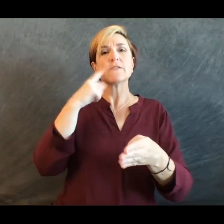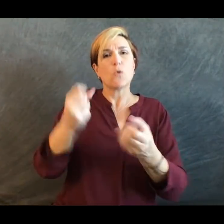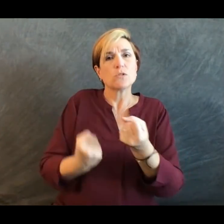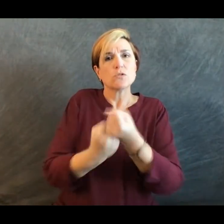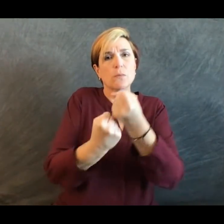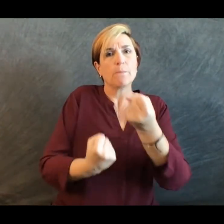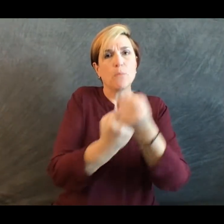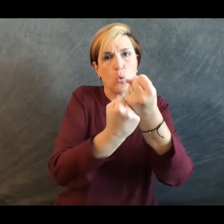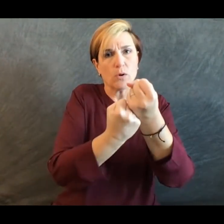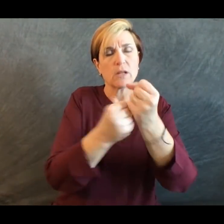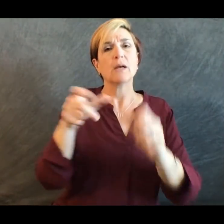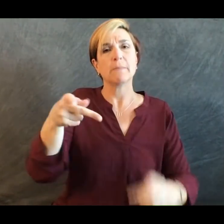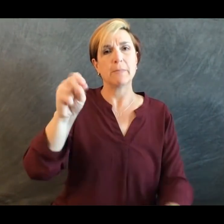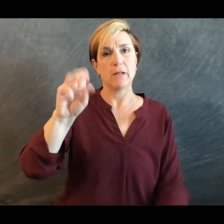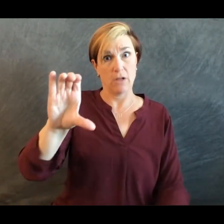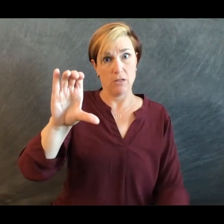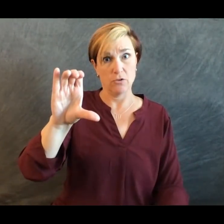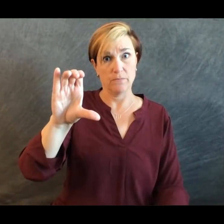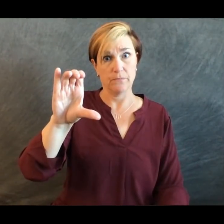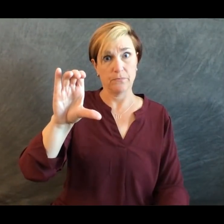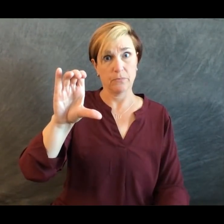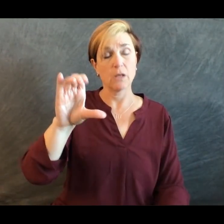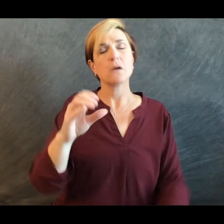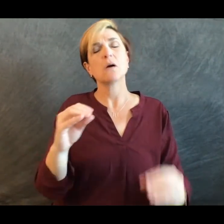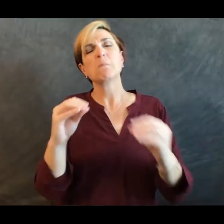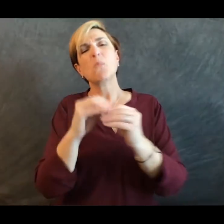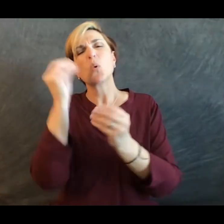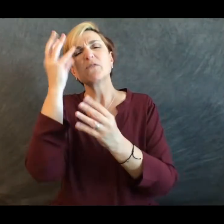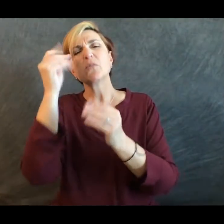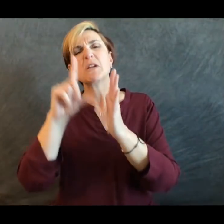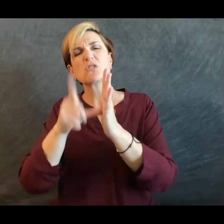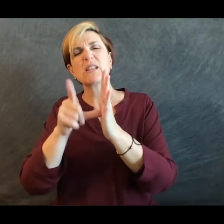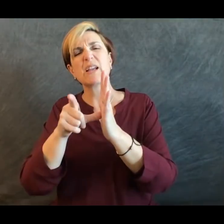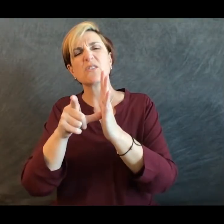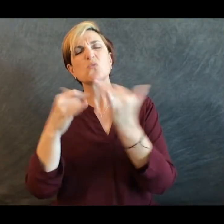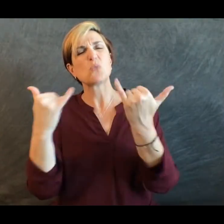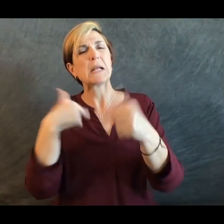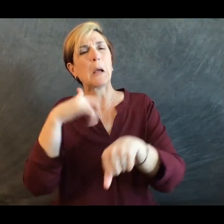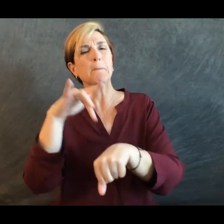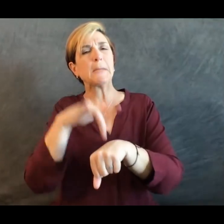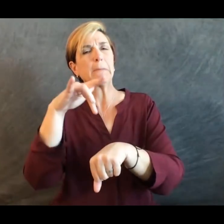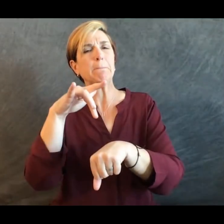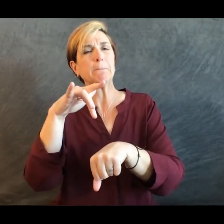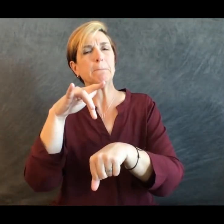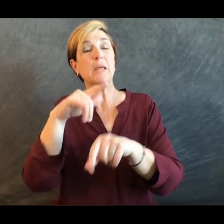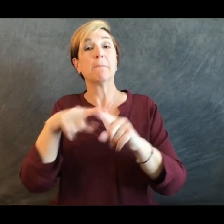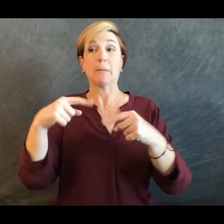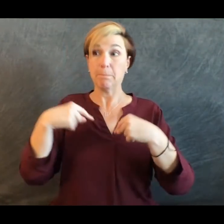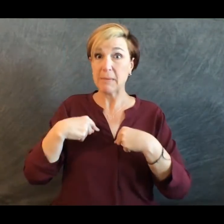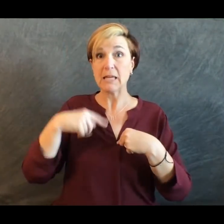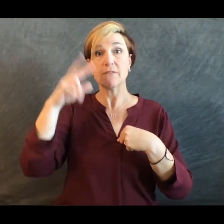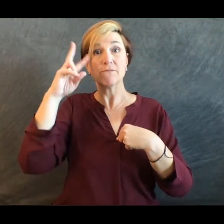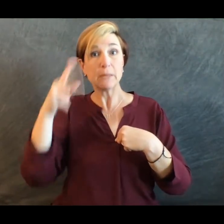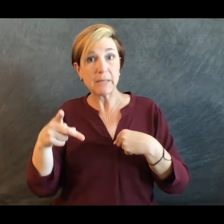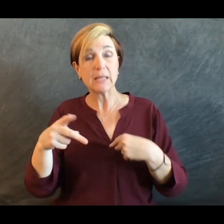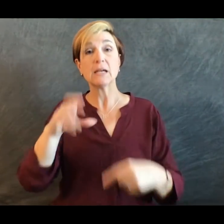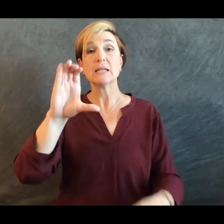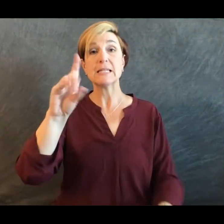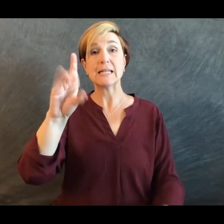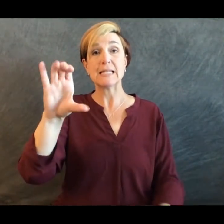more details will be forthcoming but we are actively working as the vice-president in the CDC director laid out today data collection